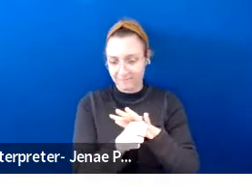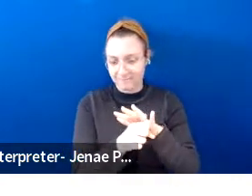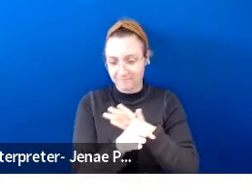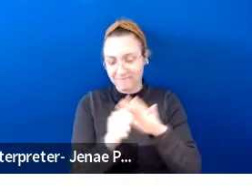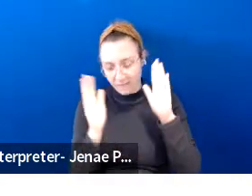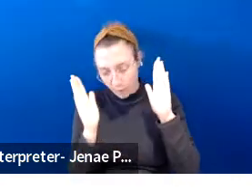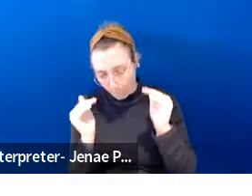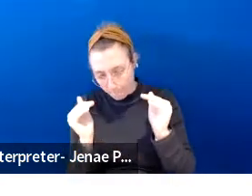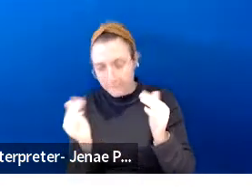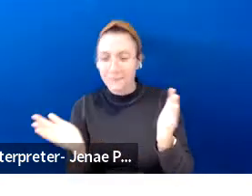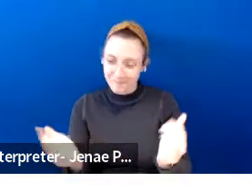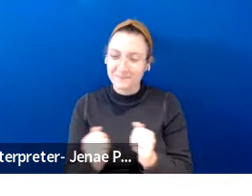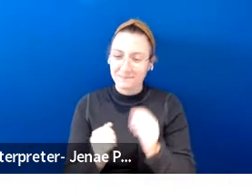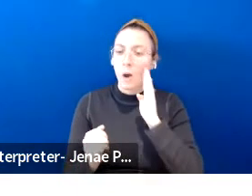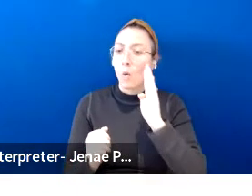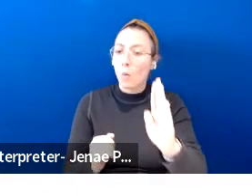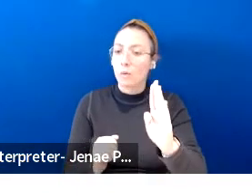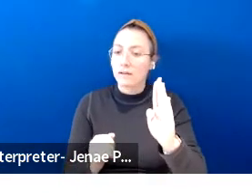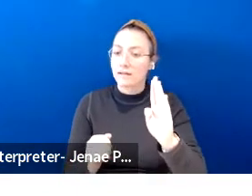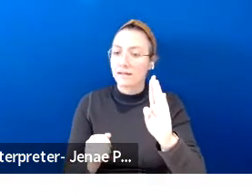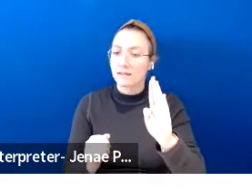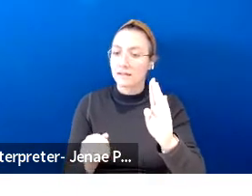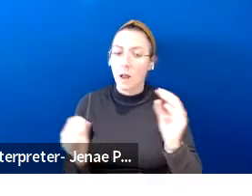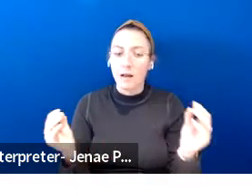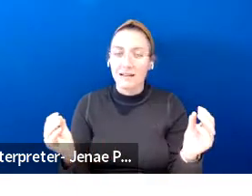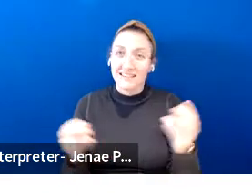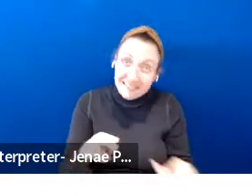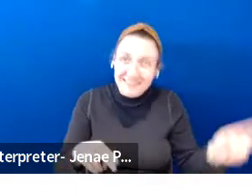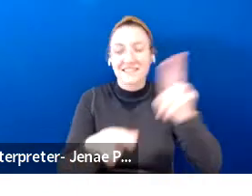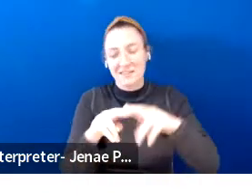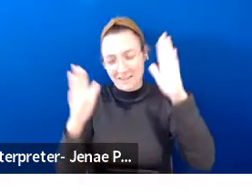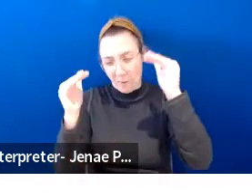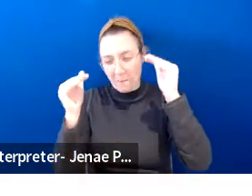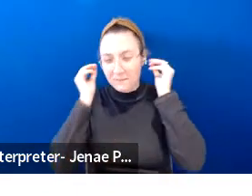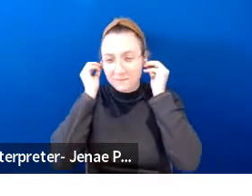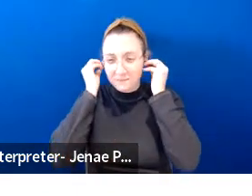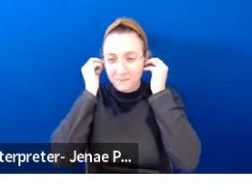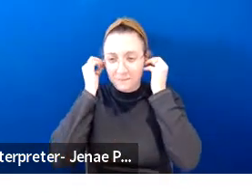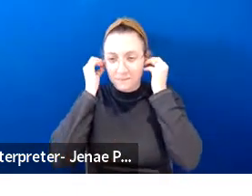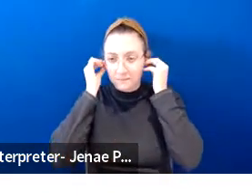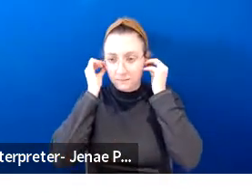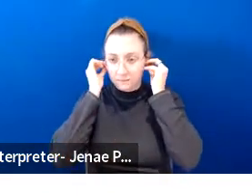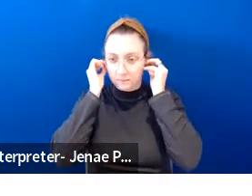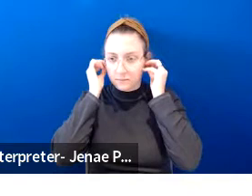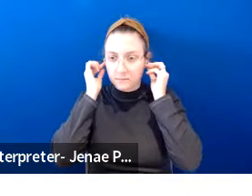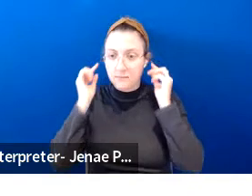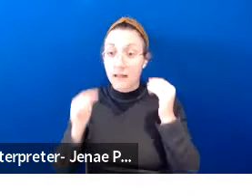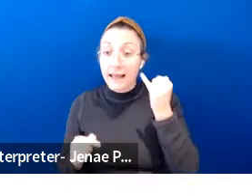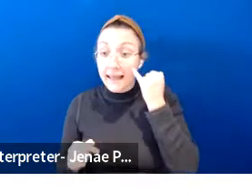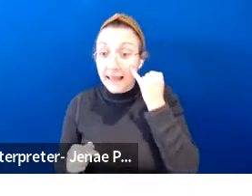because they will create greater hope. Also, if one of these areas is lacking.